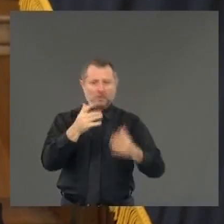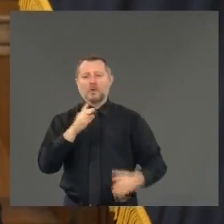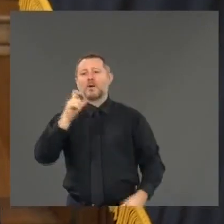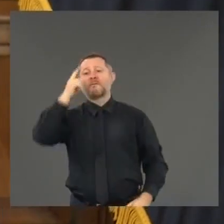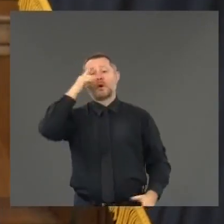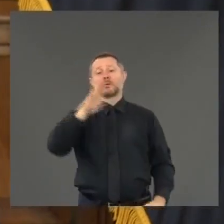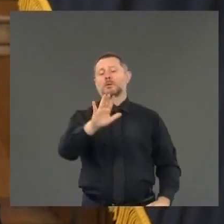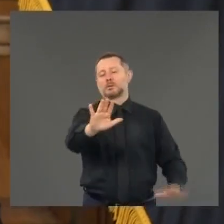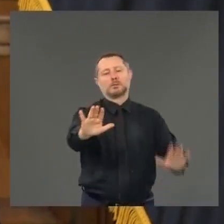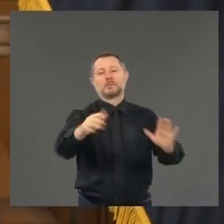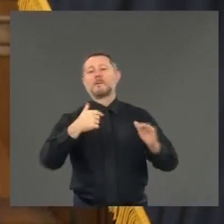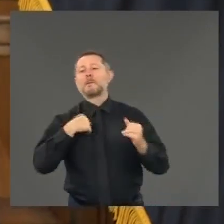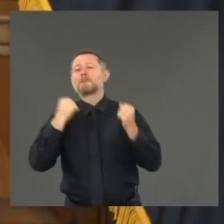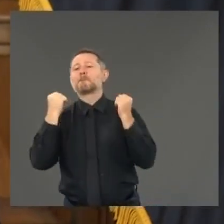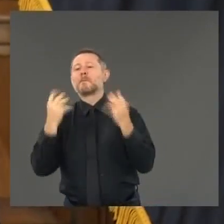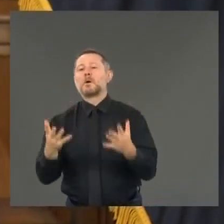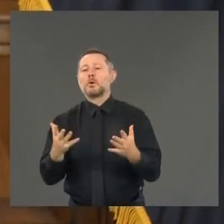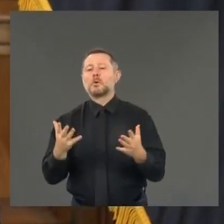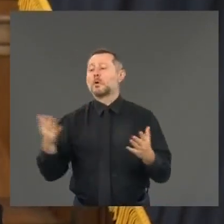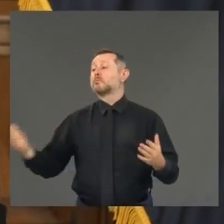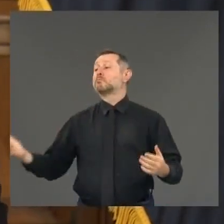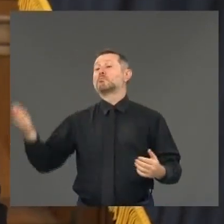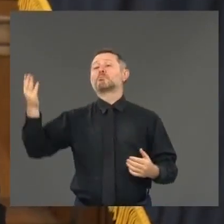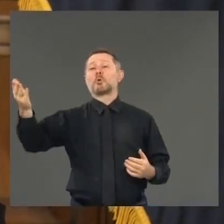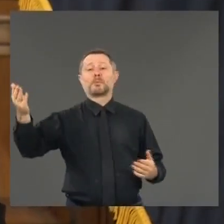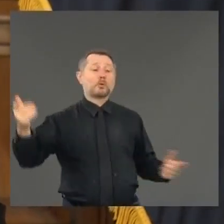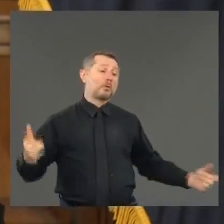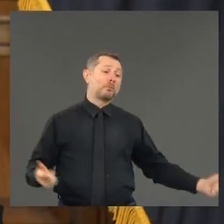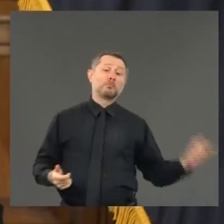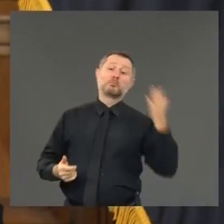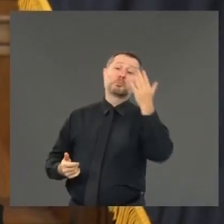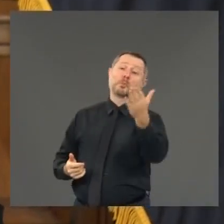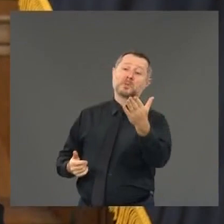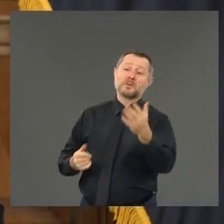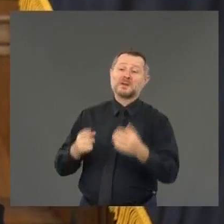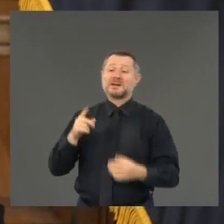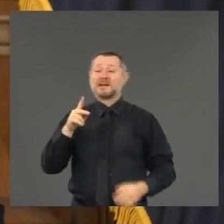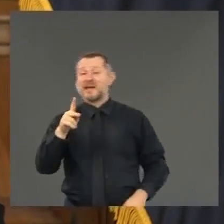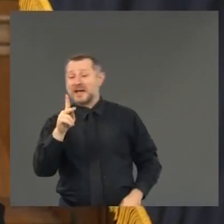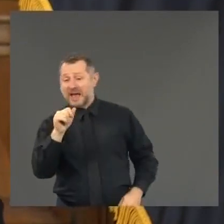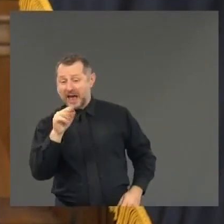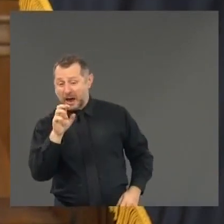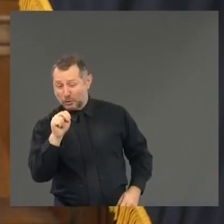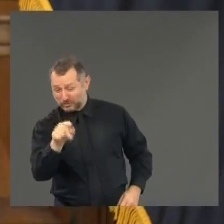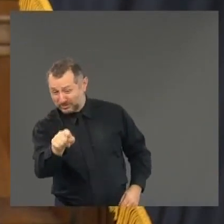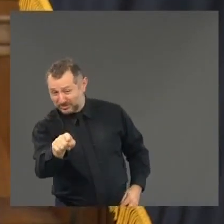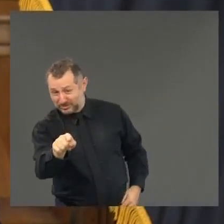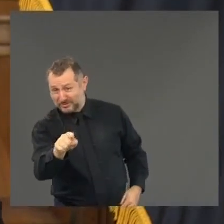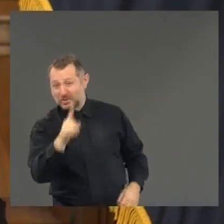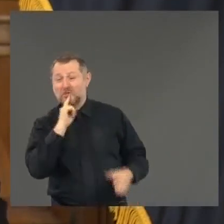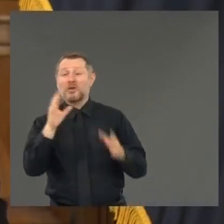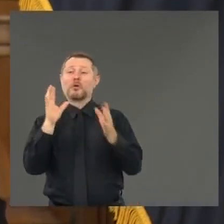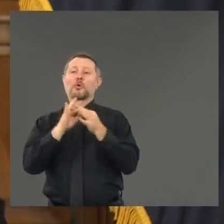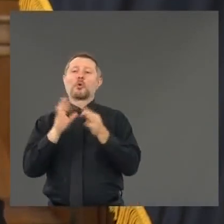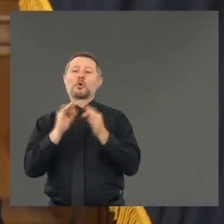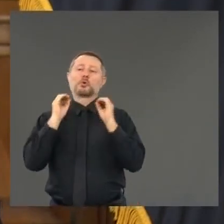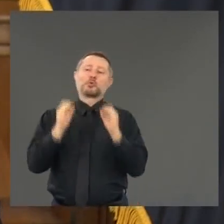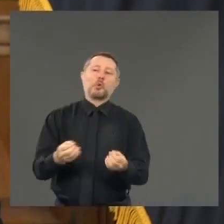GOOD IDEA OR NOT. I THINK WE NEED, LOOK, YOU HAVE A LOT OF THESE ONE-OFF PROPOSALS NOW, KAREN. I THINK NO TEAR GAS.